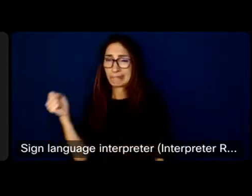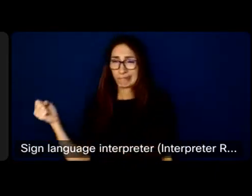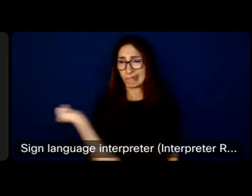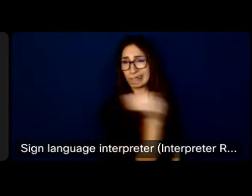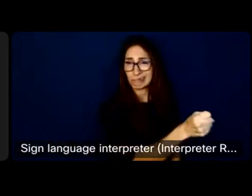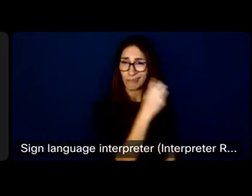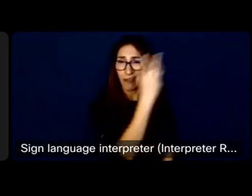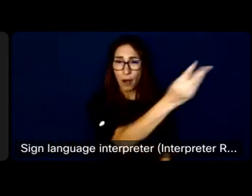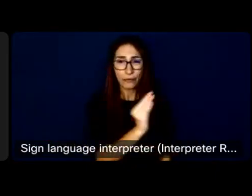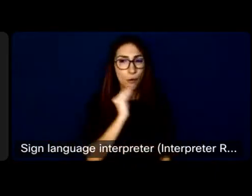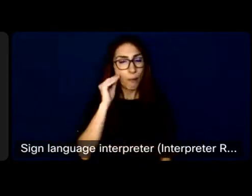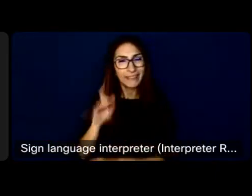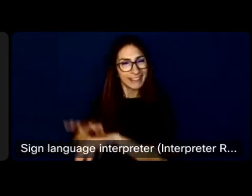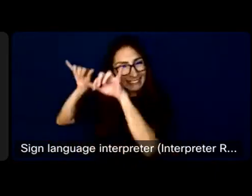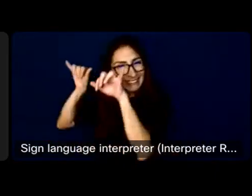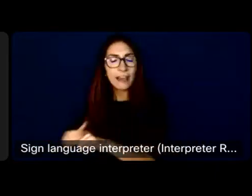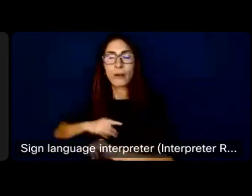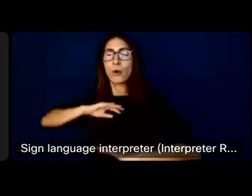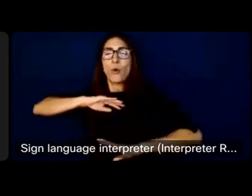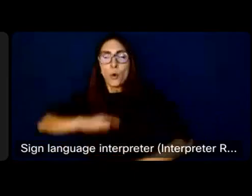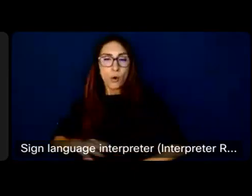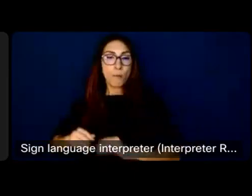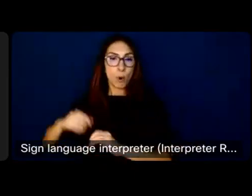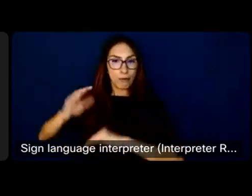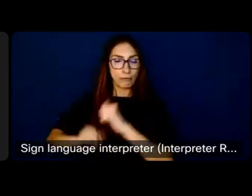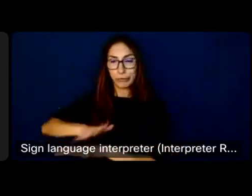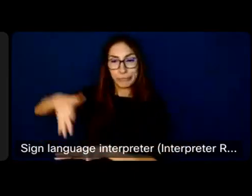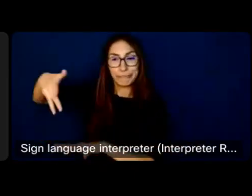comfortable. So really thinking about these types of